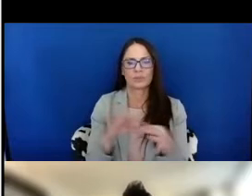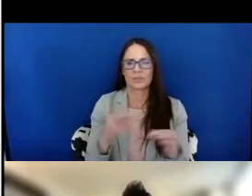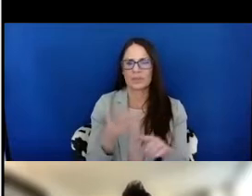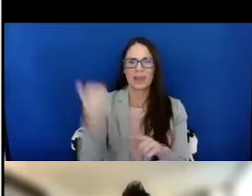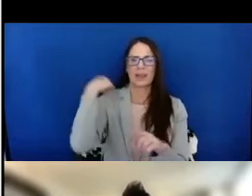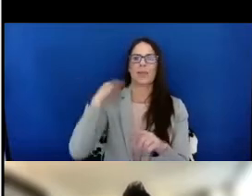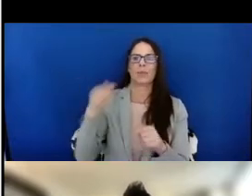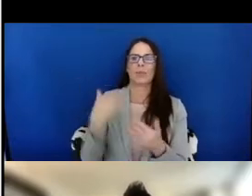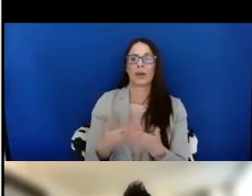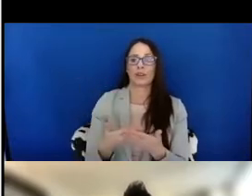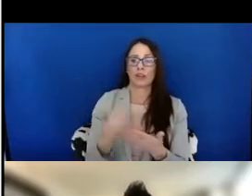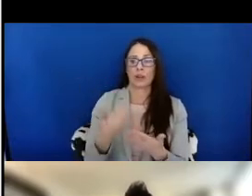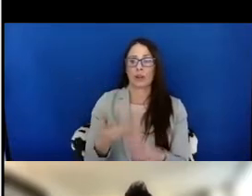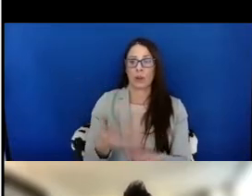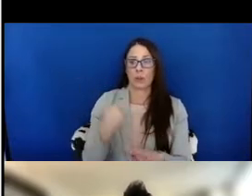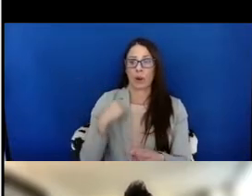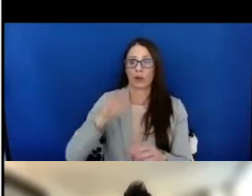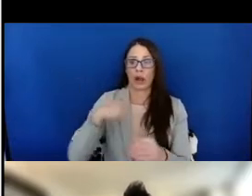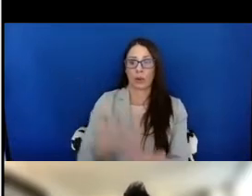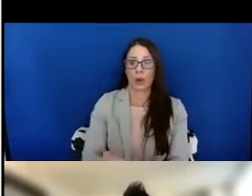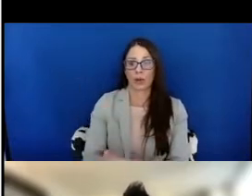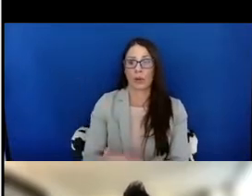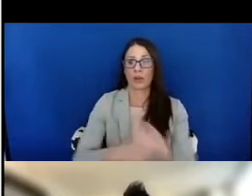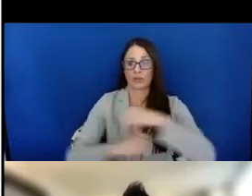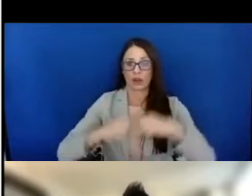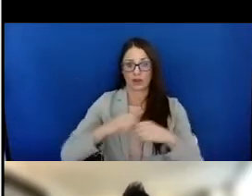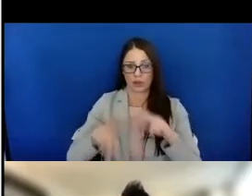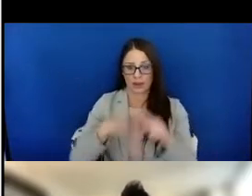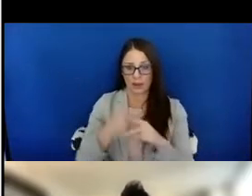our rival, and that's dust structures the kinds of actions we can take in the world.